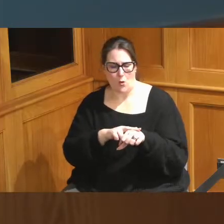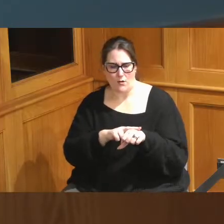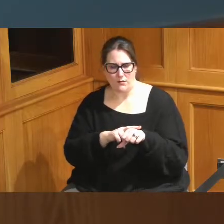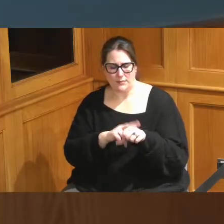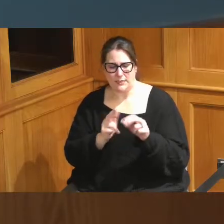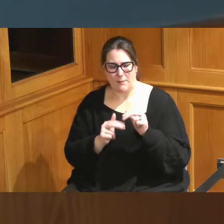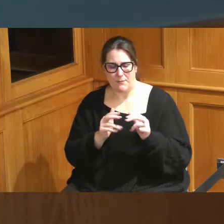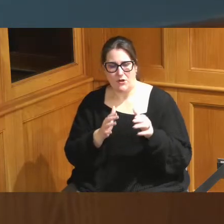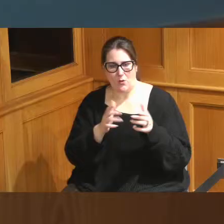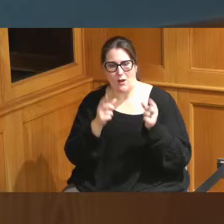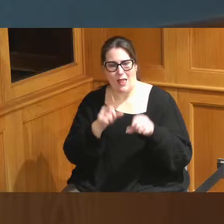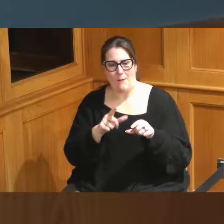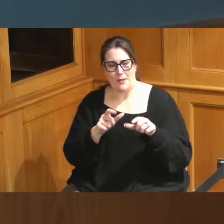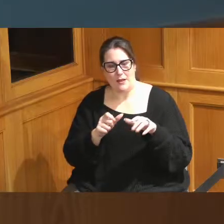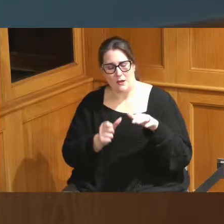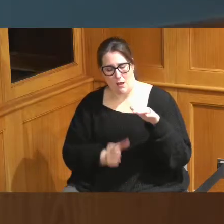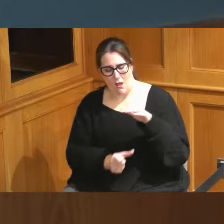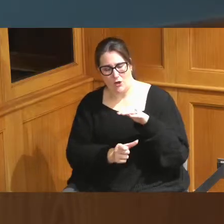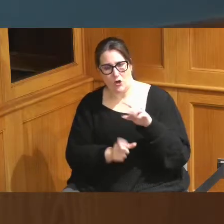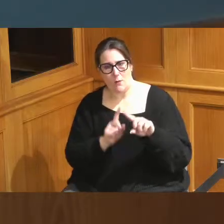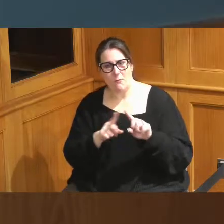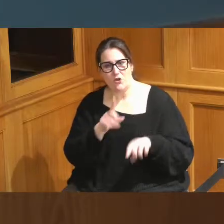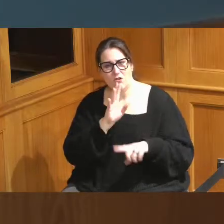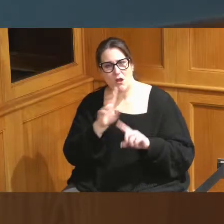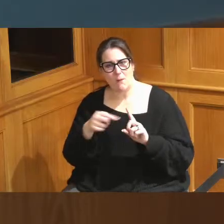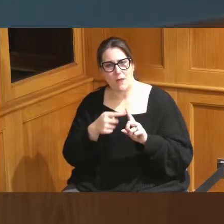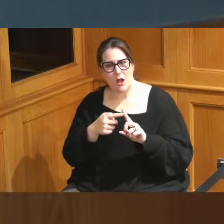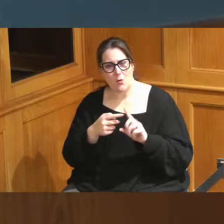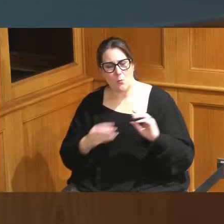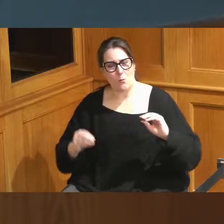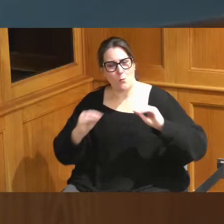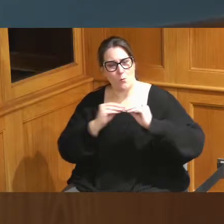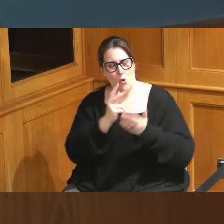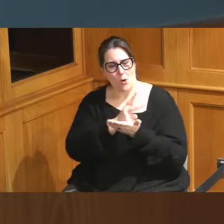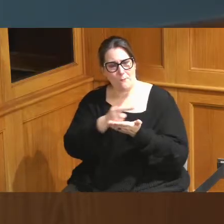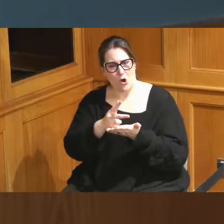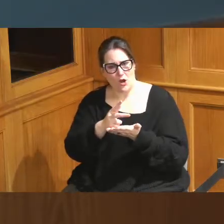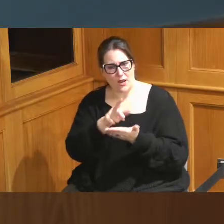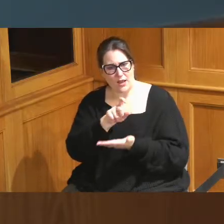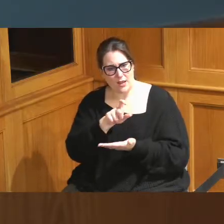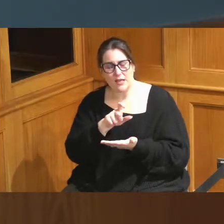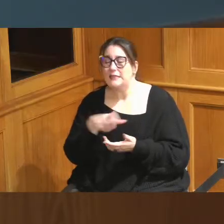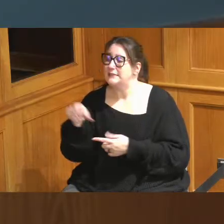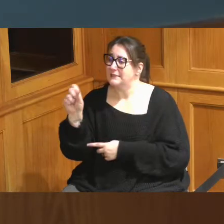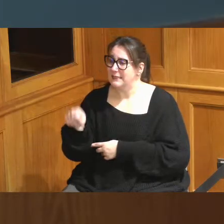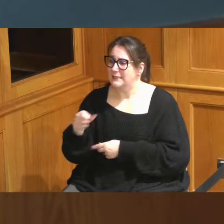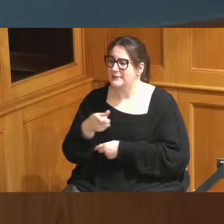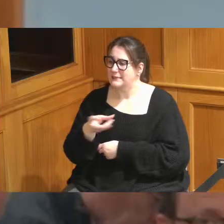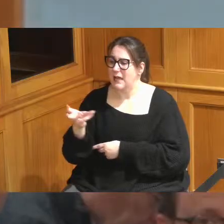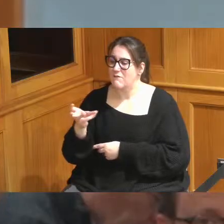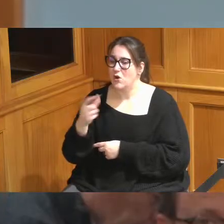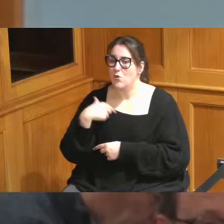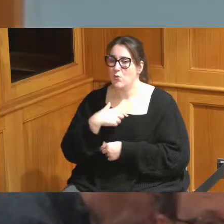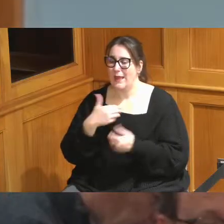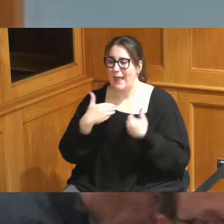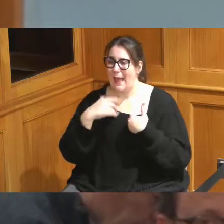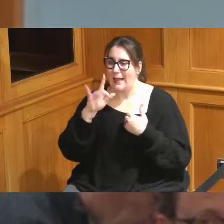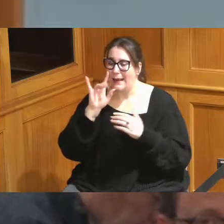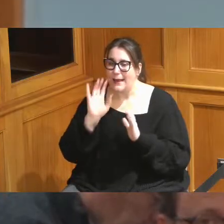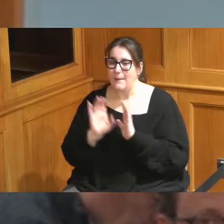buildings to lift them out of the flood plane. Are you talking about additional parking? Yes. on several of these blocks and there's a graphic we had earlier would have what we call parking